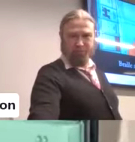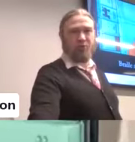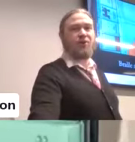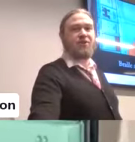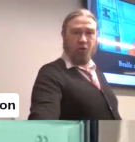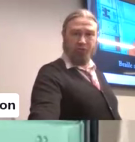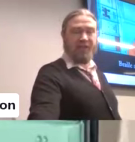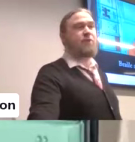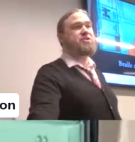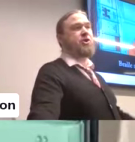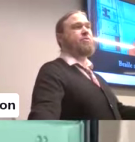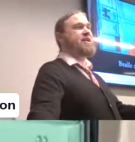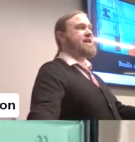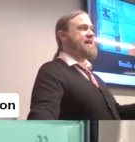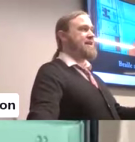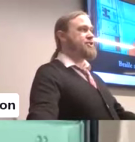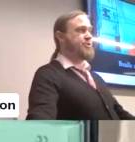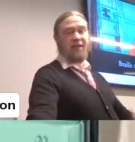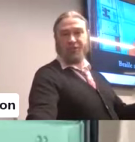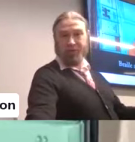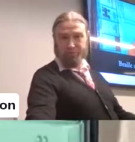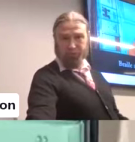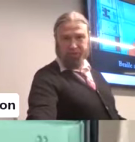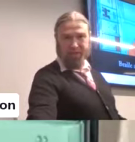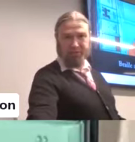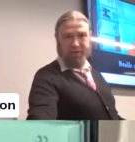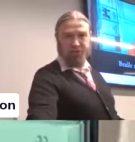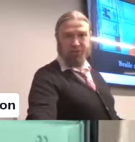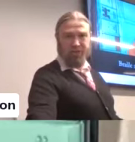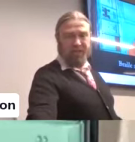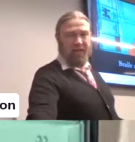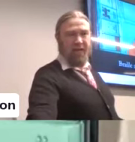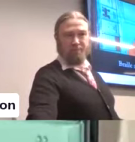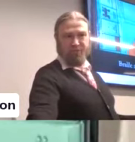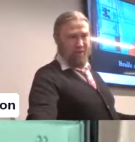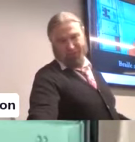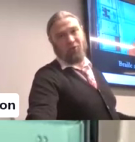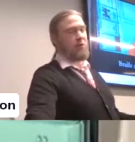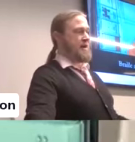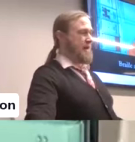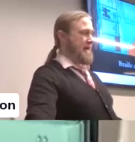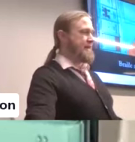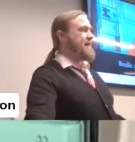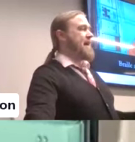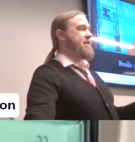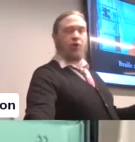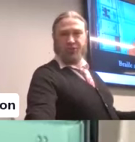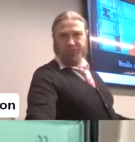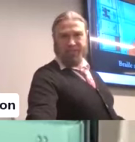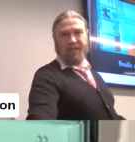We have a question back Tomo no plea is this something you buy whole board or just buy the plastic overlay that goes over the top when you were talking about it being $100 Daniel: Sure. In this case it was the whole board. The overlay was already attached to it.